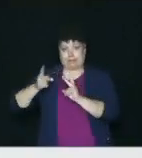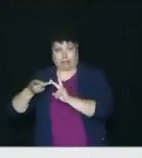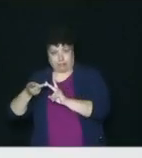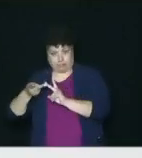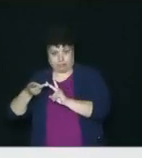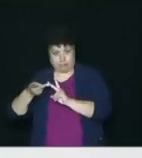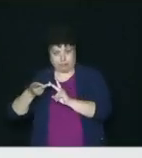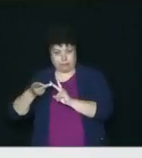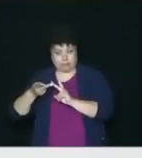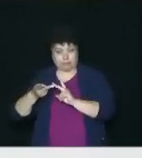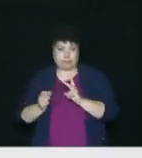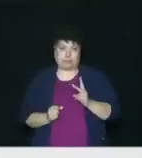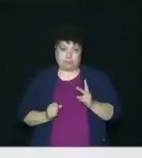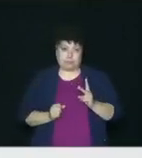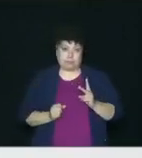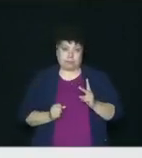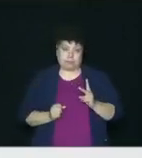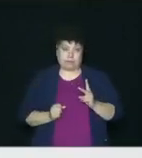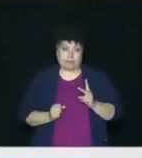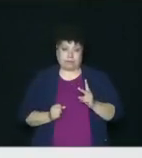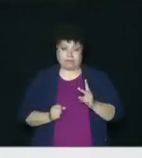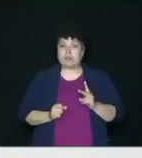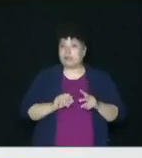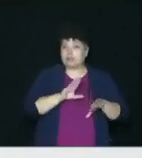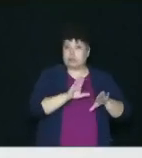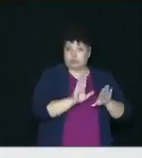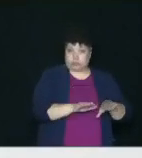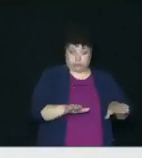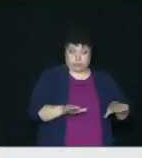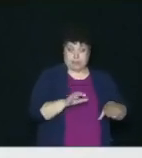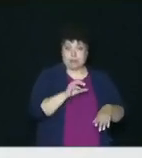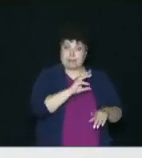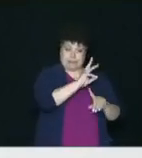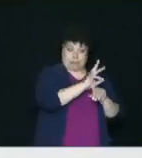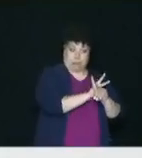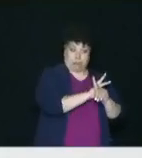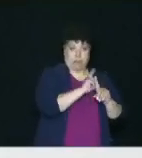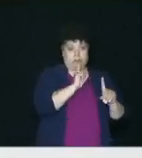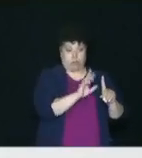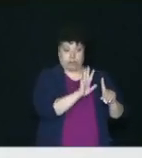THEY ARE ALSO ARE RECOMMENDING THERE BE EIGHT WEEKS ALLOWED